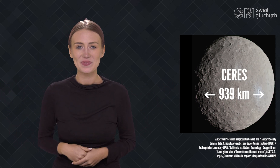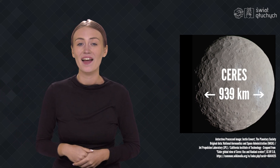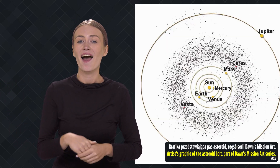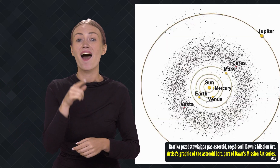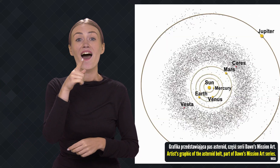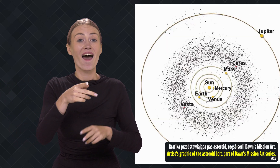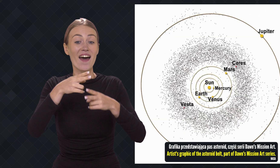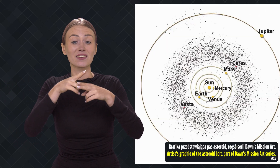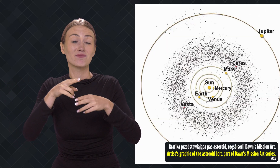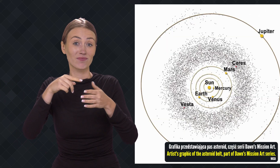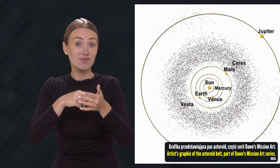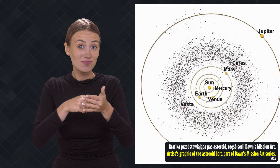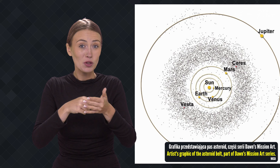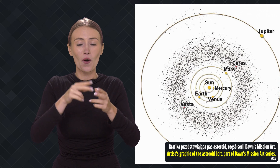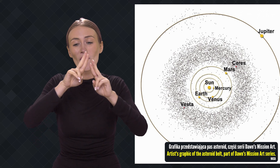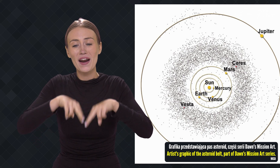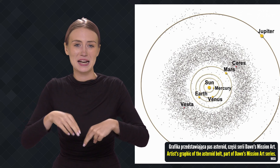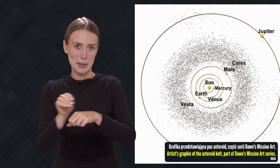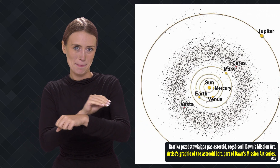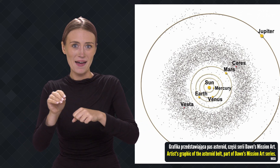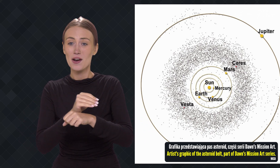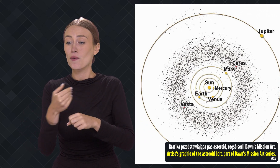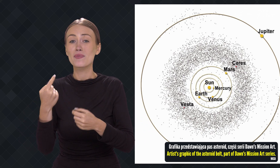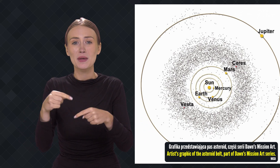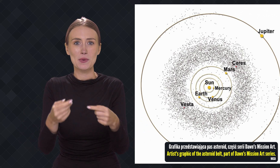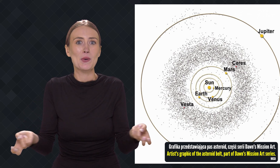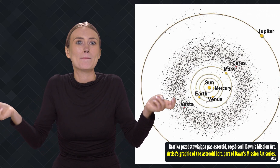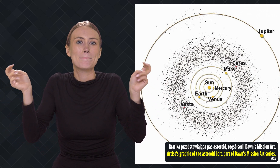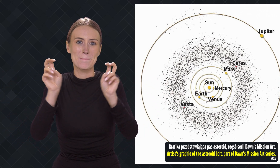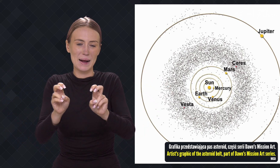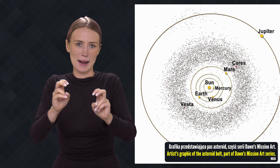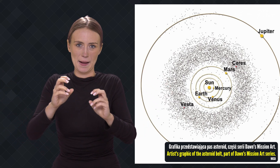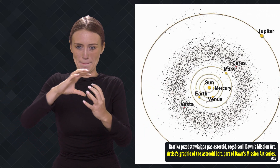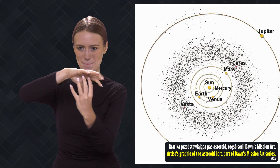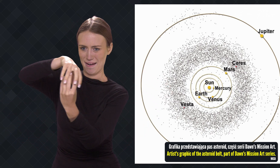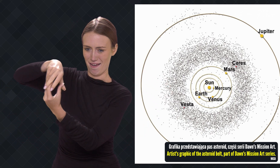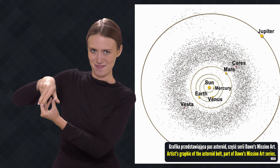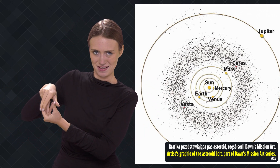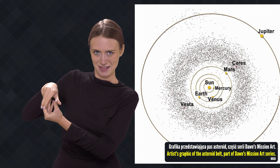Asteroids are leftover material that never formed into a planet.